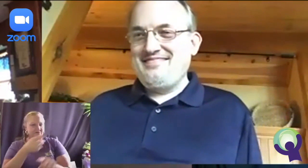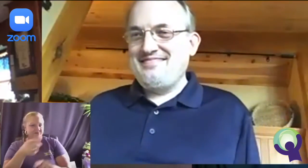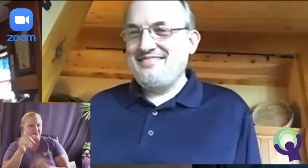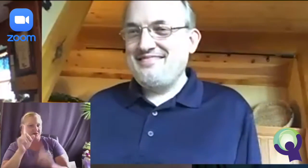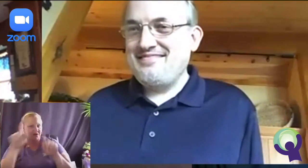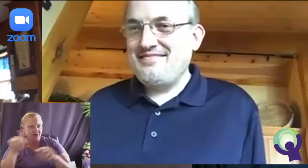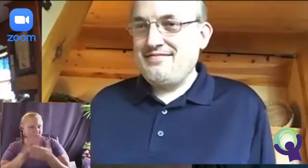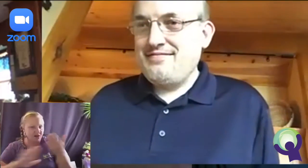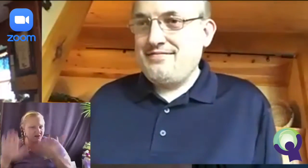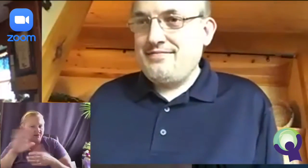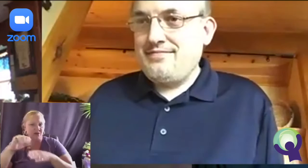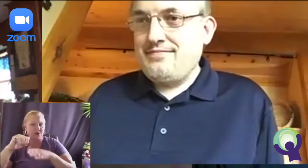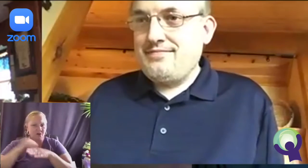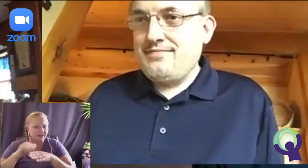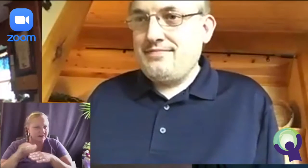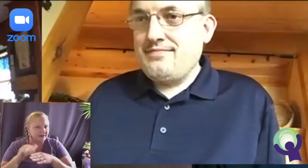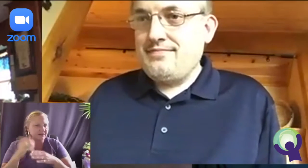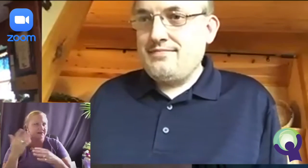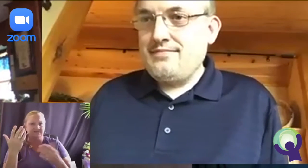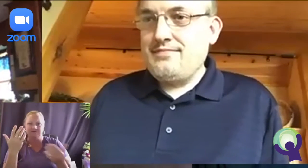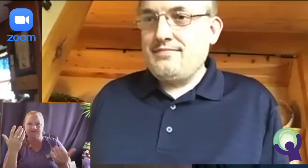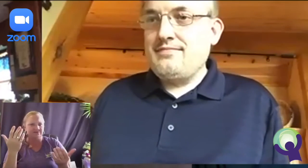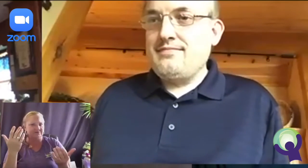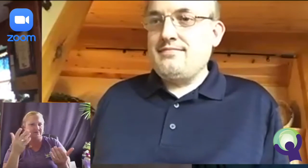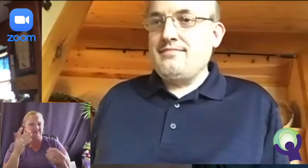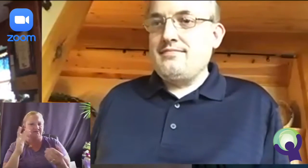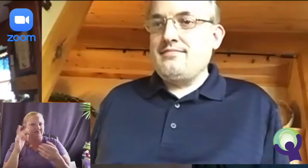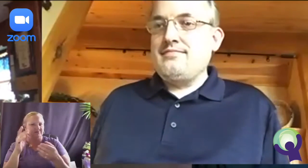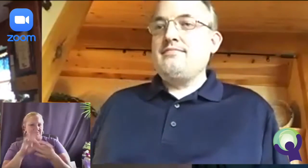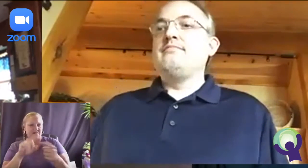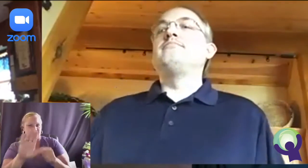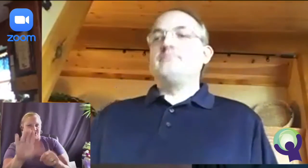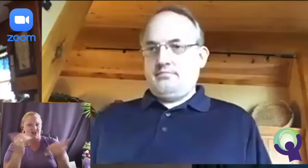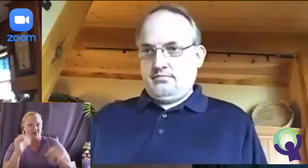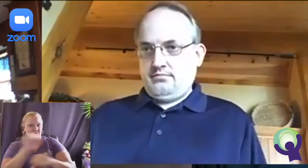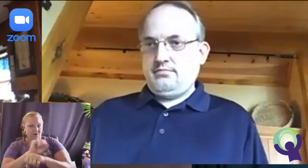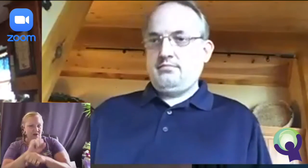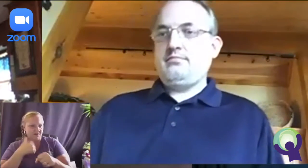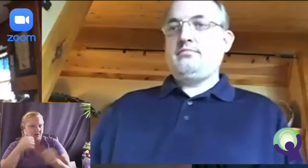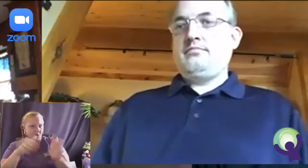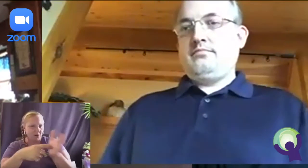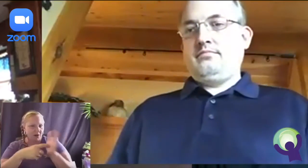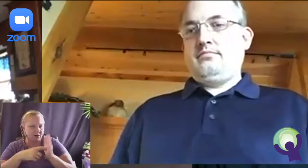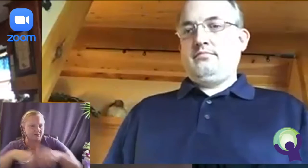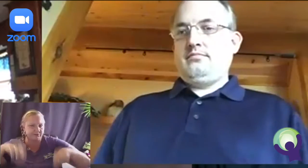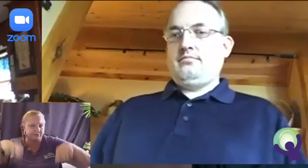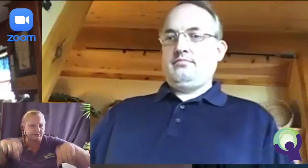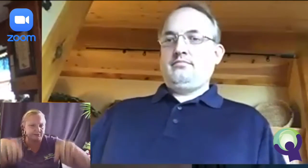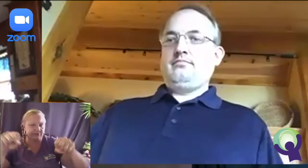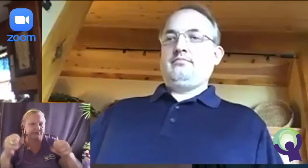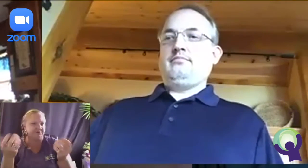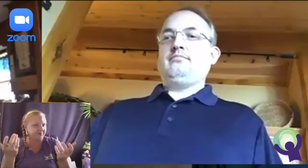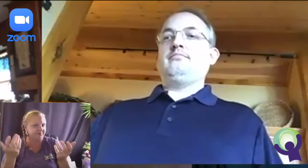Marcy Jo: All right, so did you go to college? Did you have any kind of trainings... that your